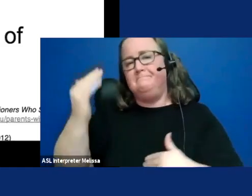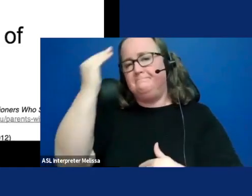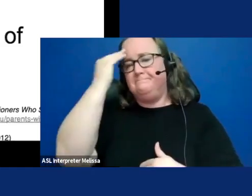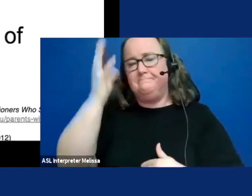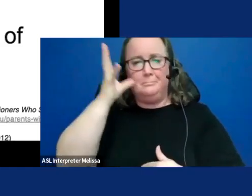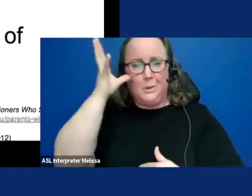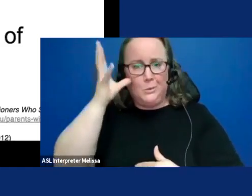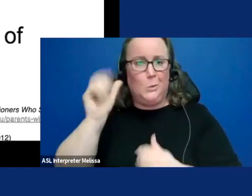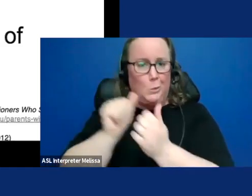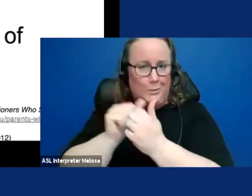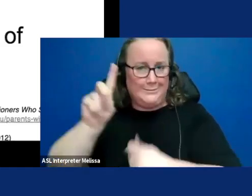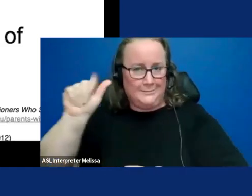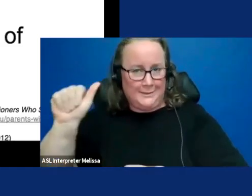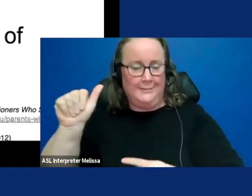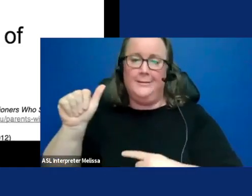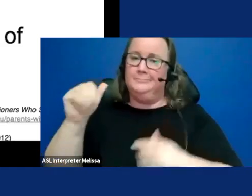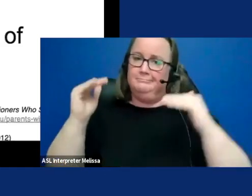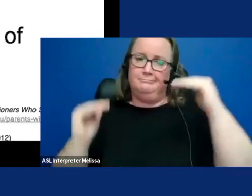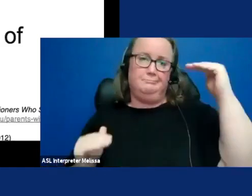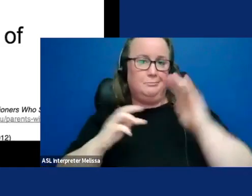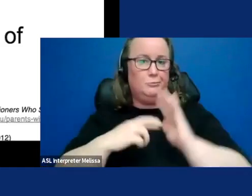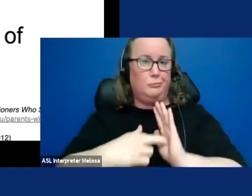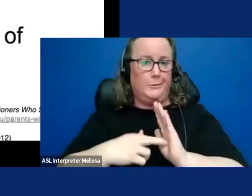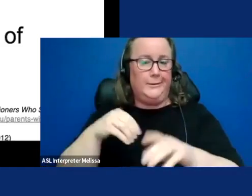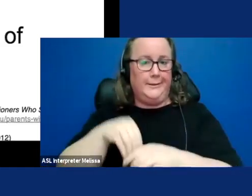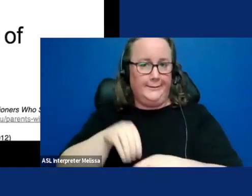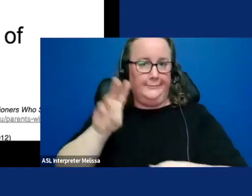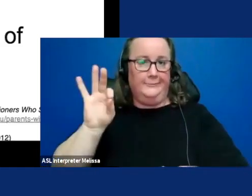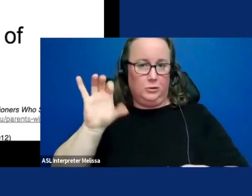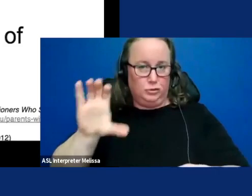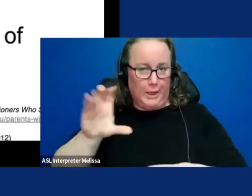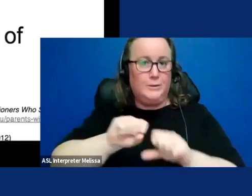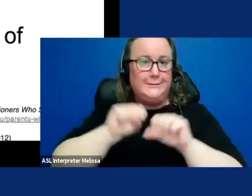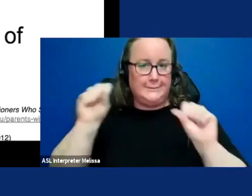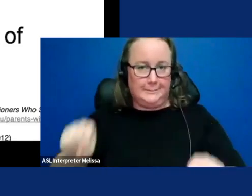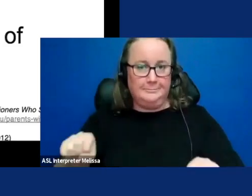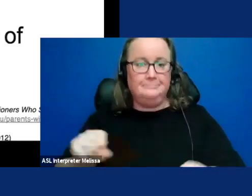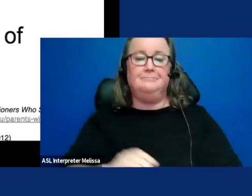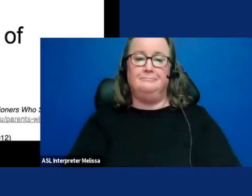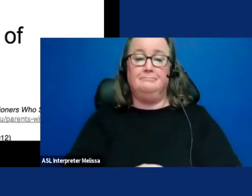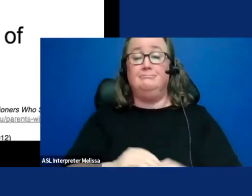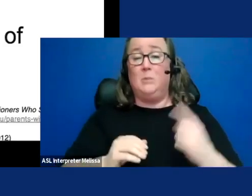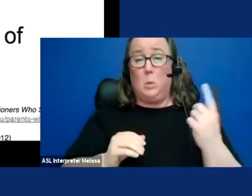disproportionately represented in the foster care system. Even though only one in ten children